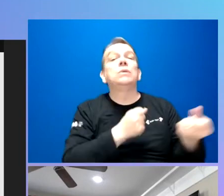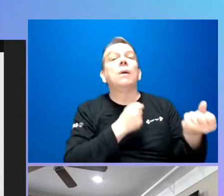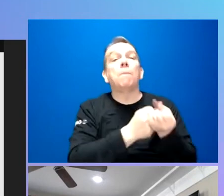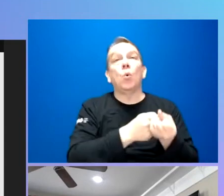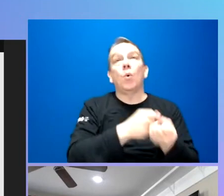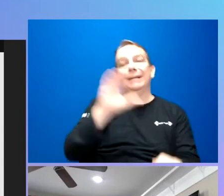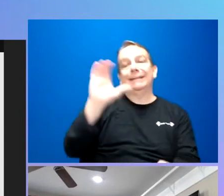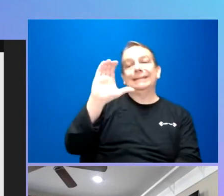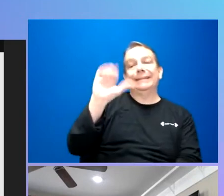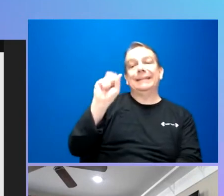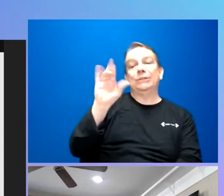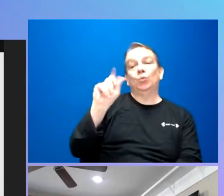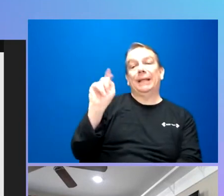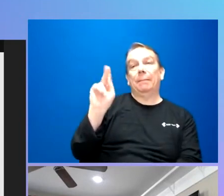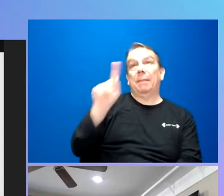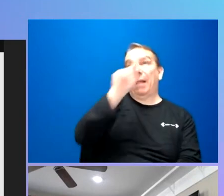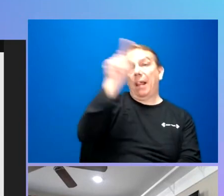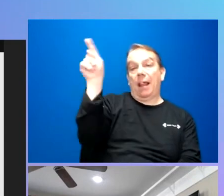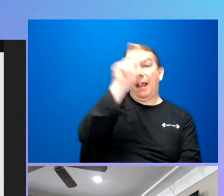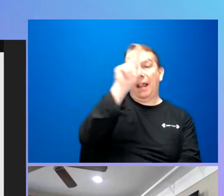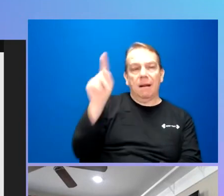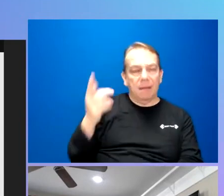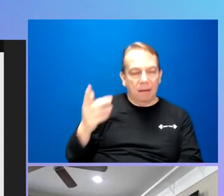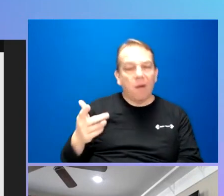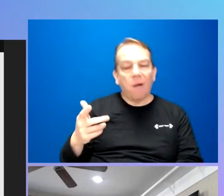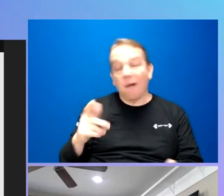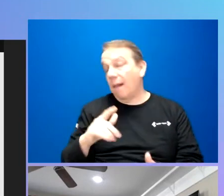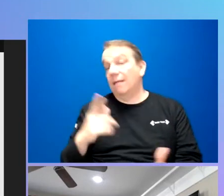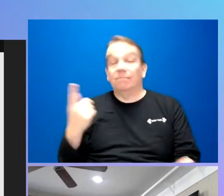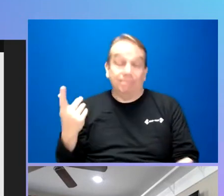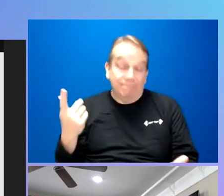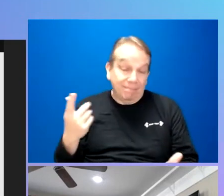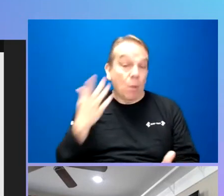something and I came up, they were engaged and wanted to help